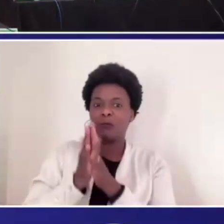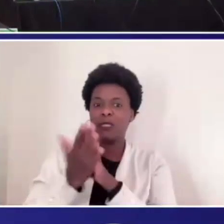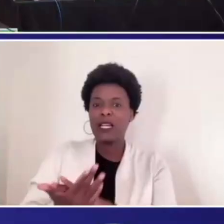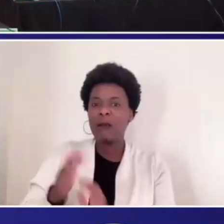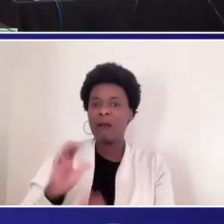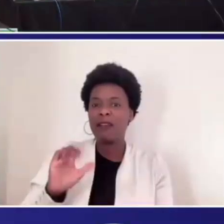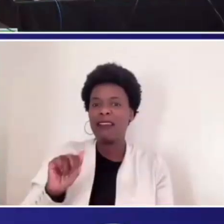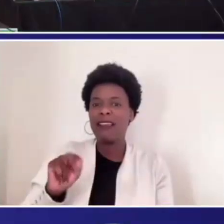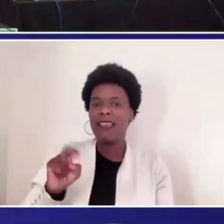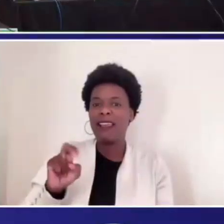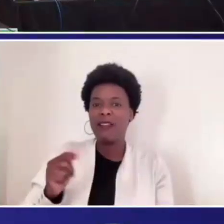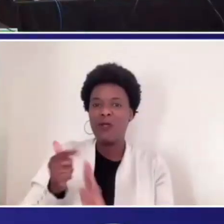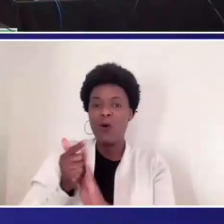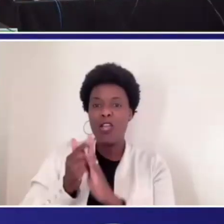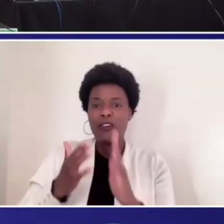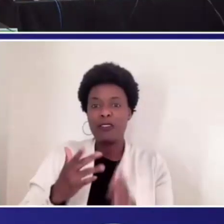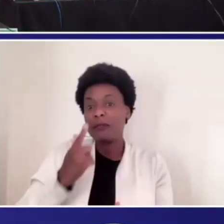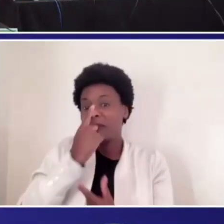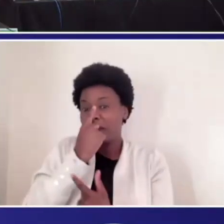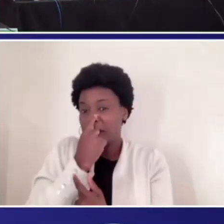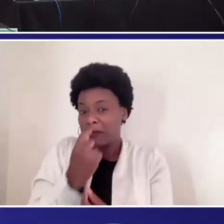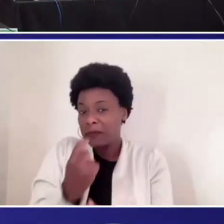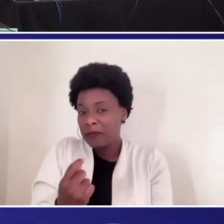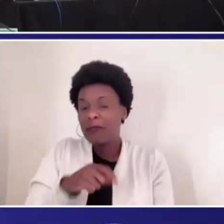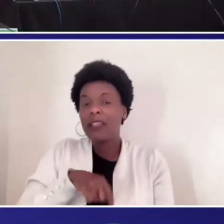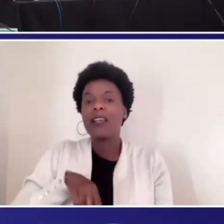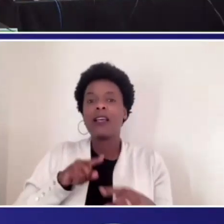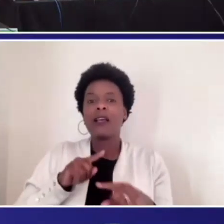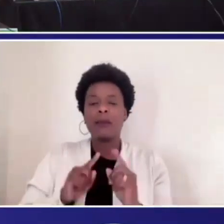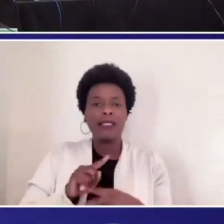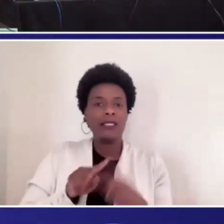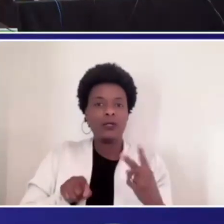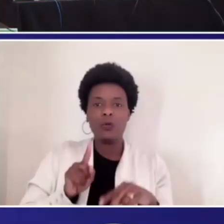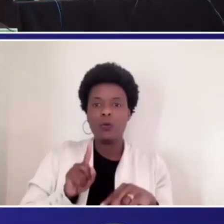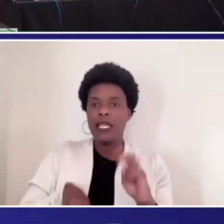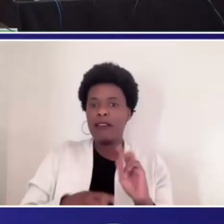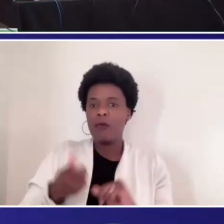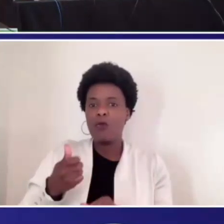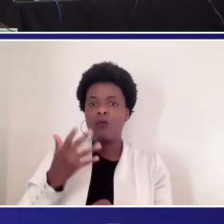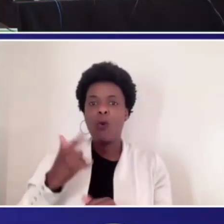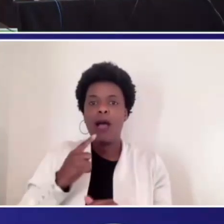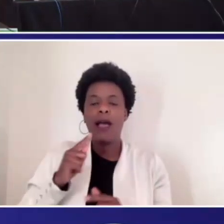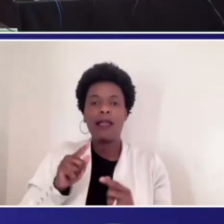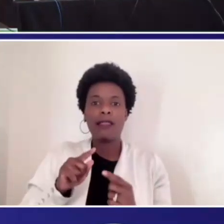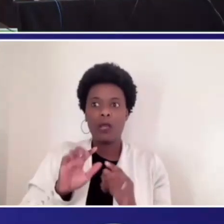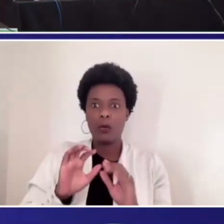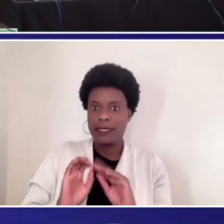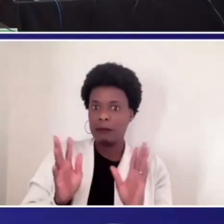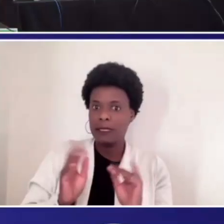But yeah, we -- those two degrees, we can't move because they're explicitly listed in there. Within the broader thing,